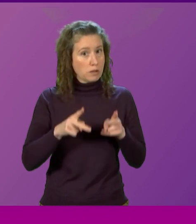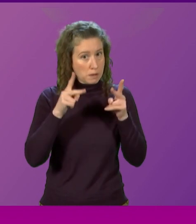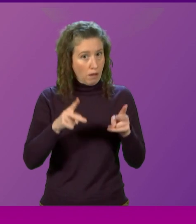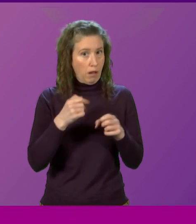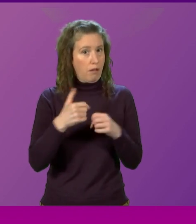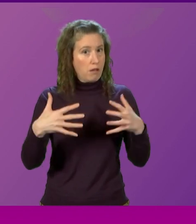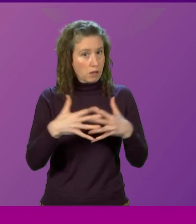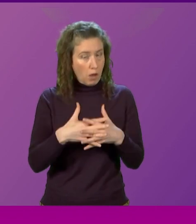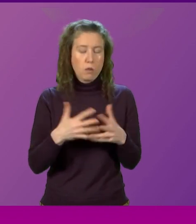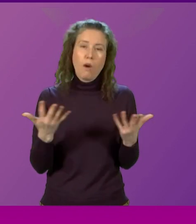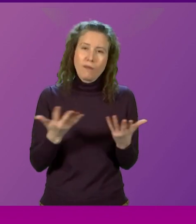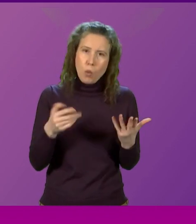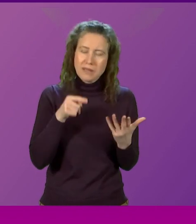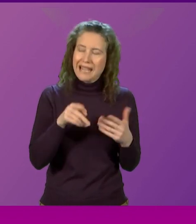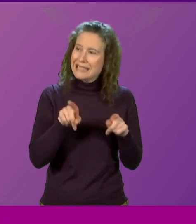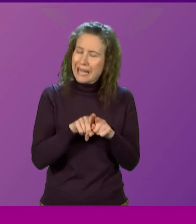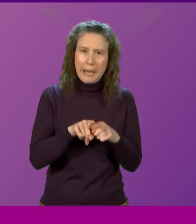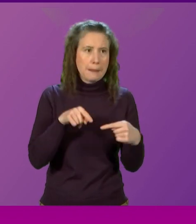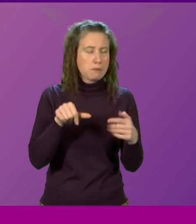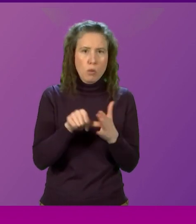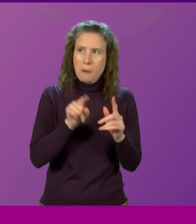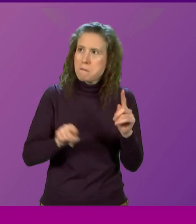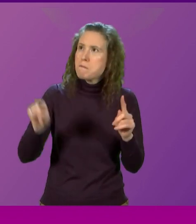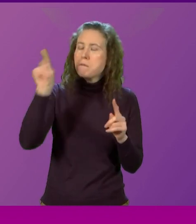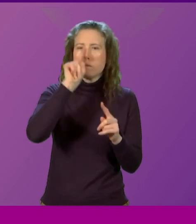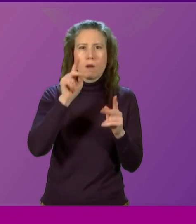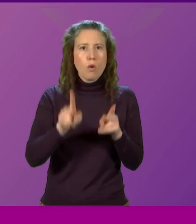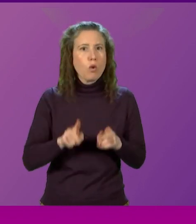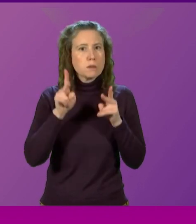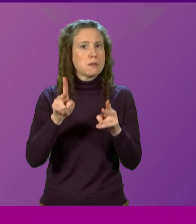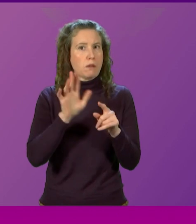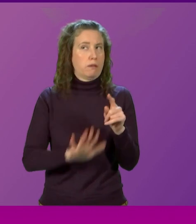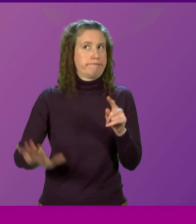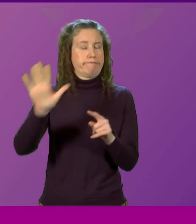Obviously, it faces the same challenges that other hospital sites face.